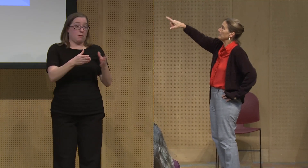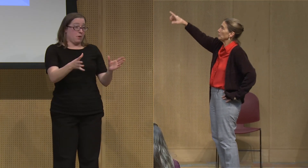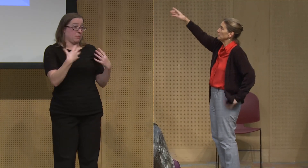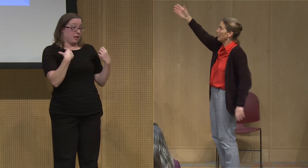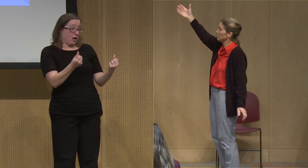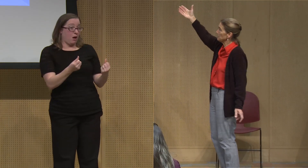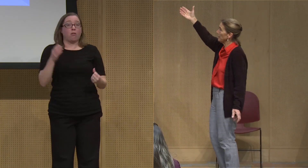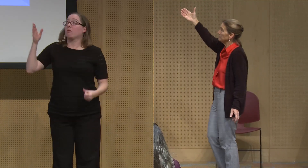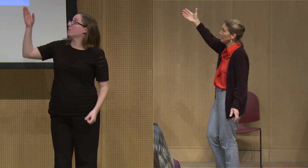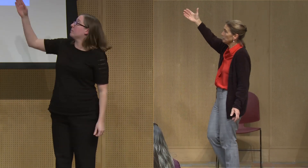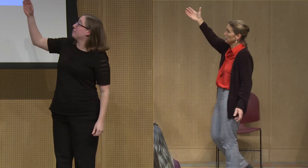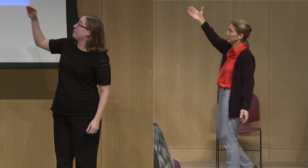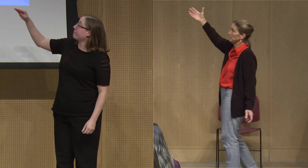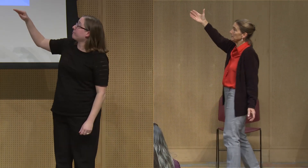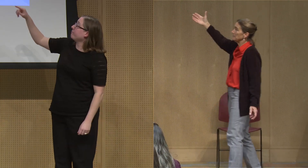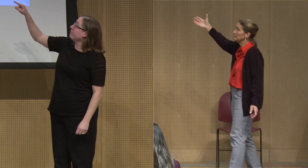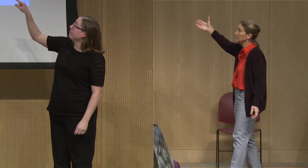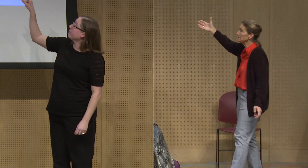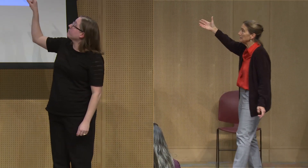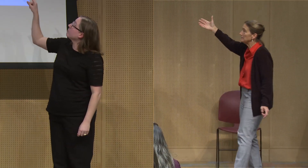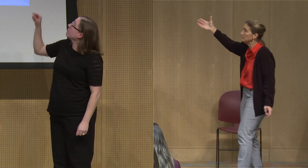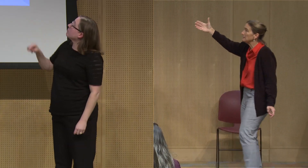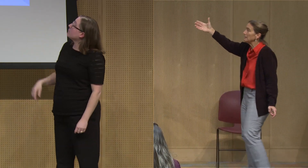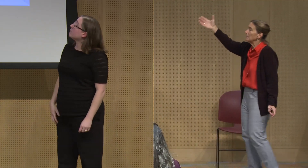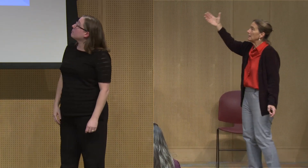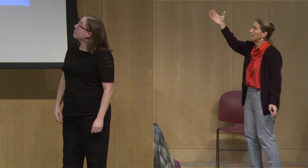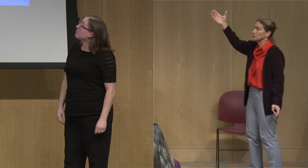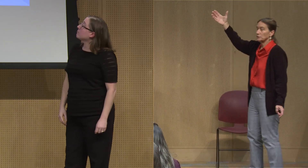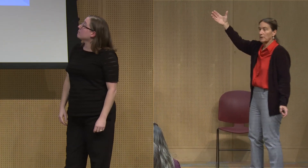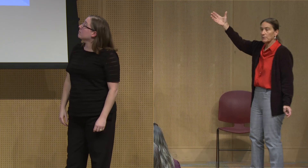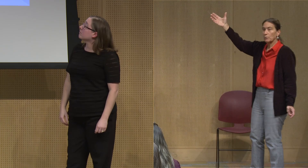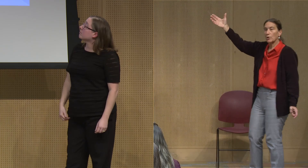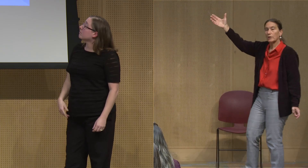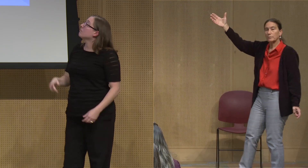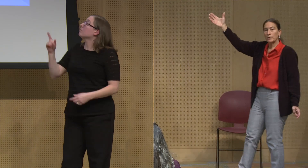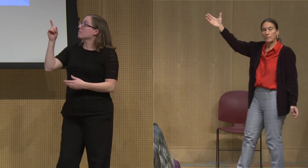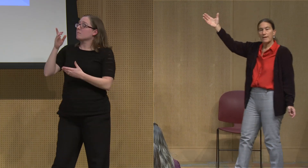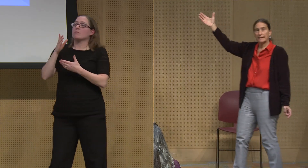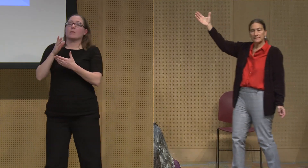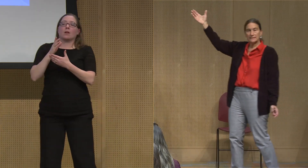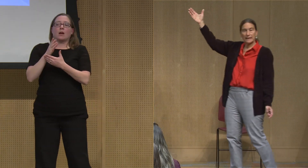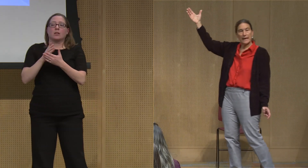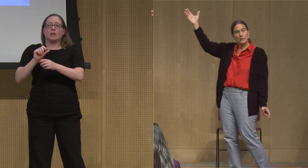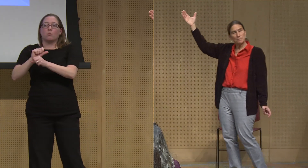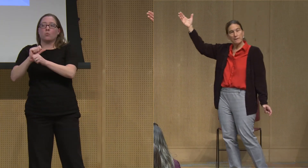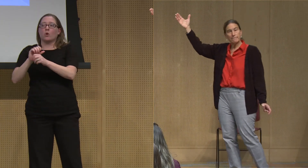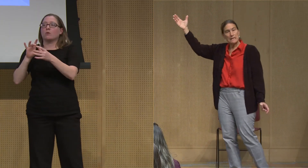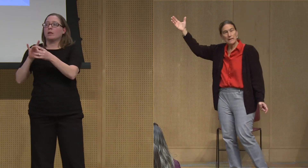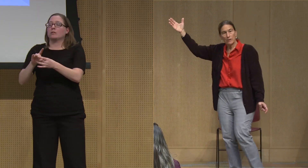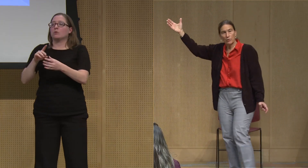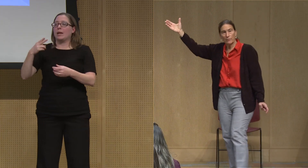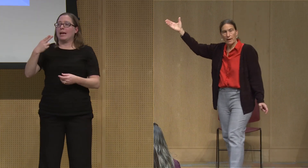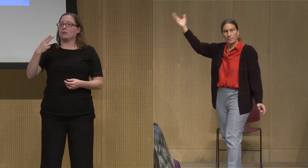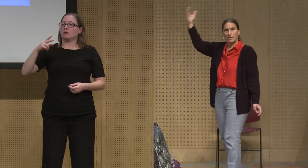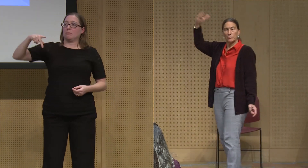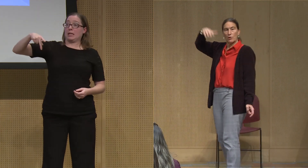OF SEXUALLY TRANSMITTED DISEASES, SO SOME OF THE WORK WITH THE VACCINES LIKE HPV. I DON'T KNOW HOW MANY OF YOU KNOW.